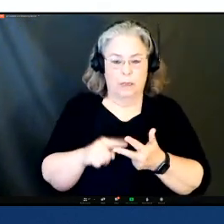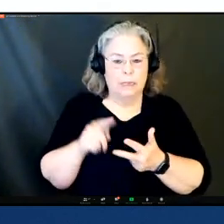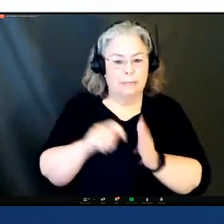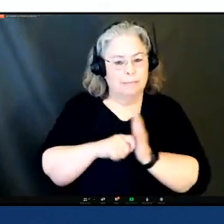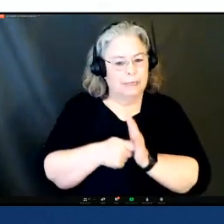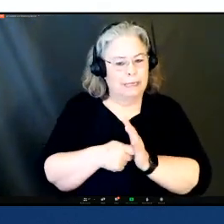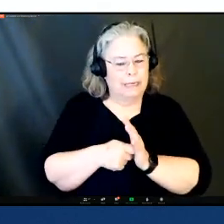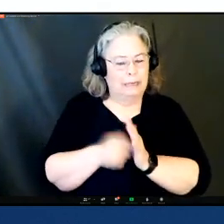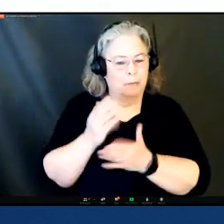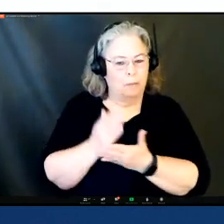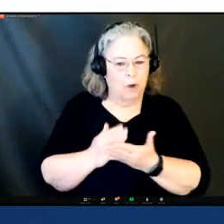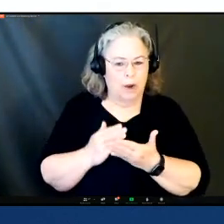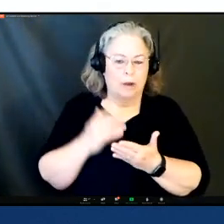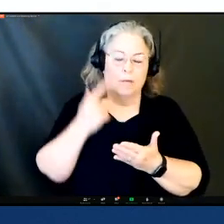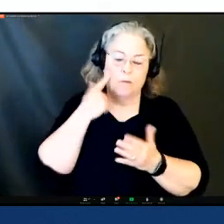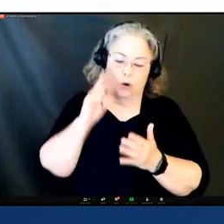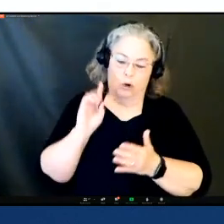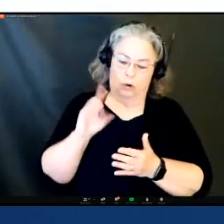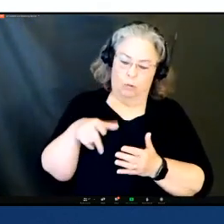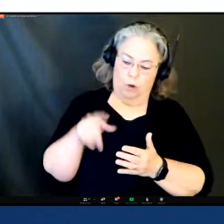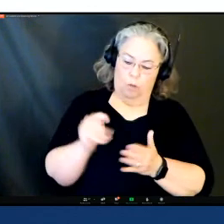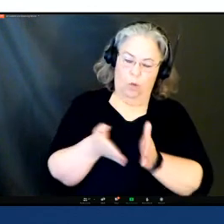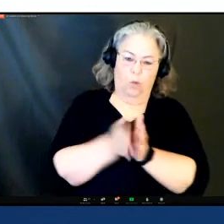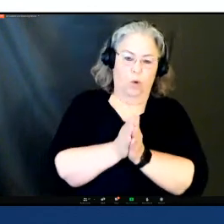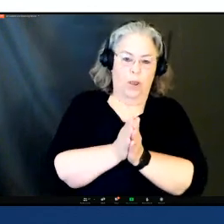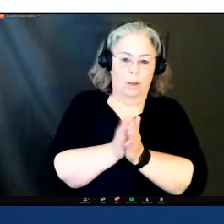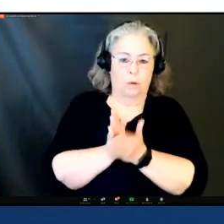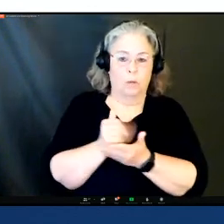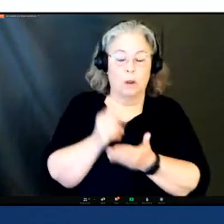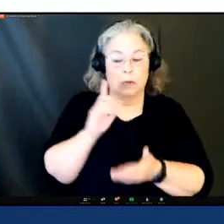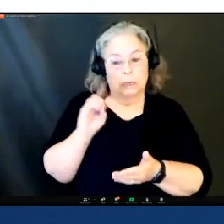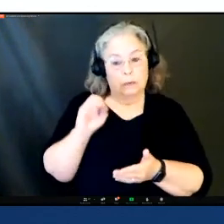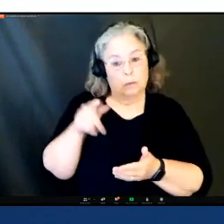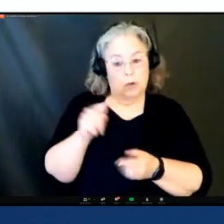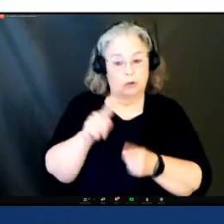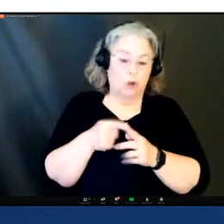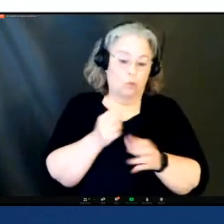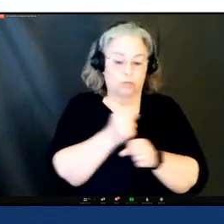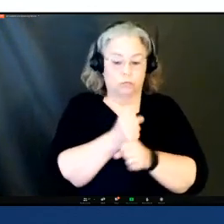requested budget. Departments start by preparing a base budget,